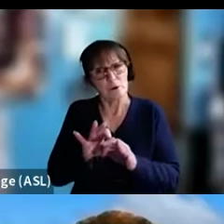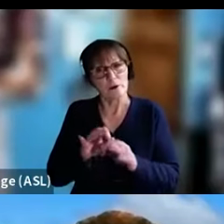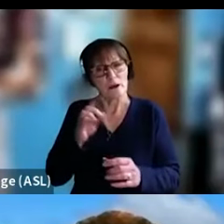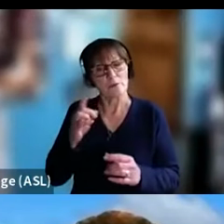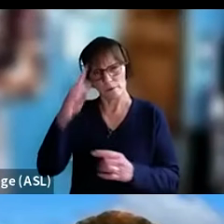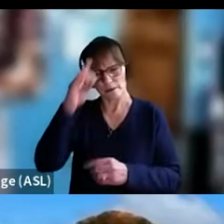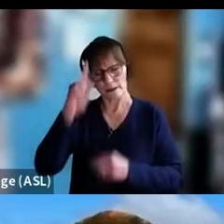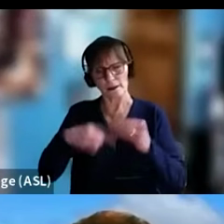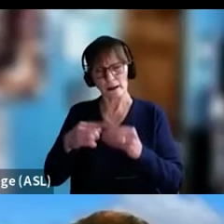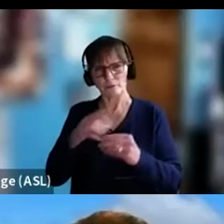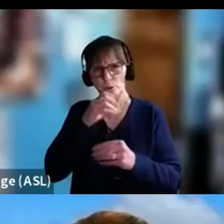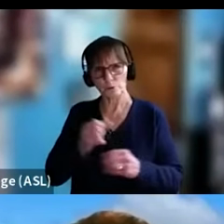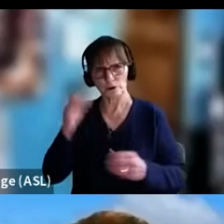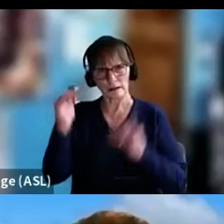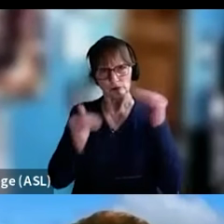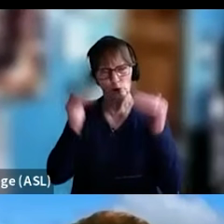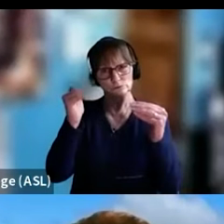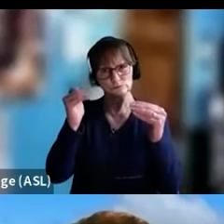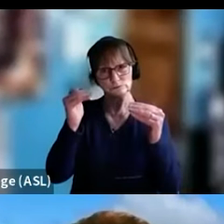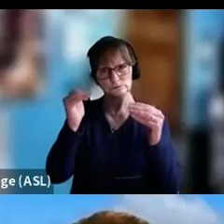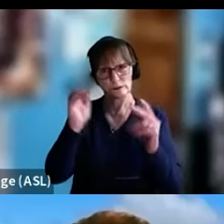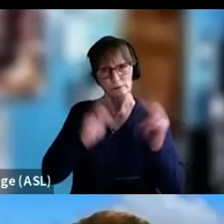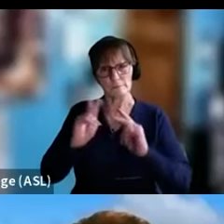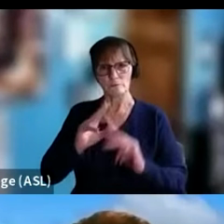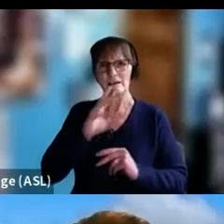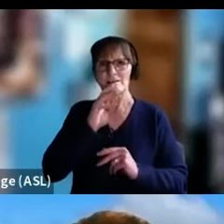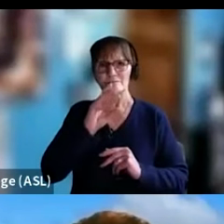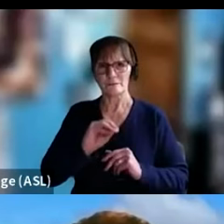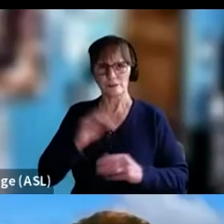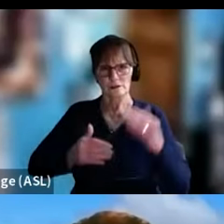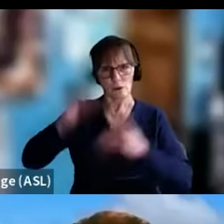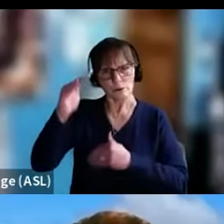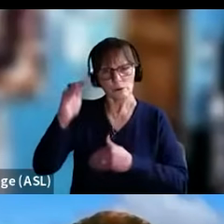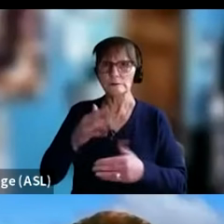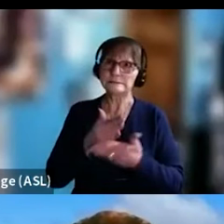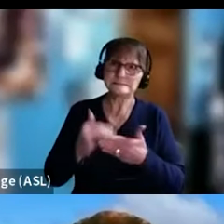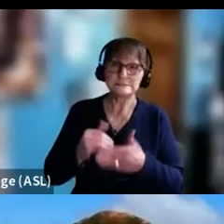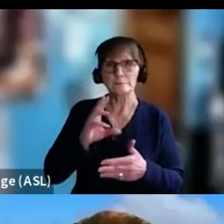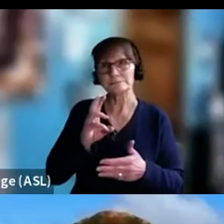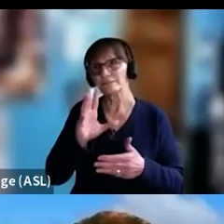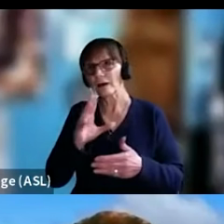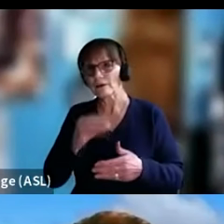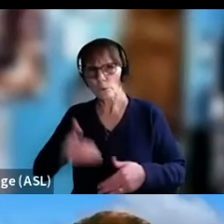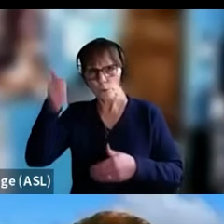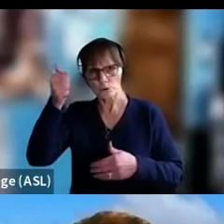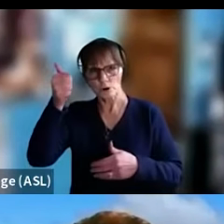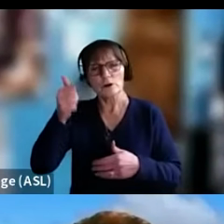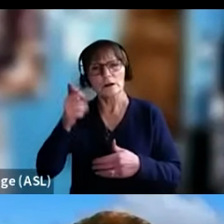experiencing homelessness, some of us use 50 and older, some of us use 65 and older, whatever it might be. Well, the difference in age between somebody